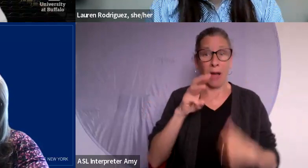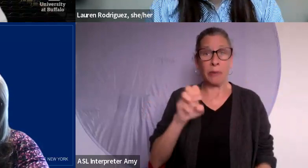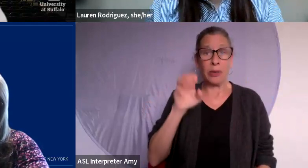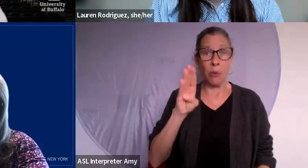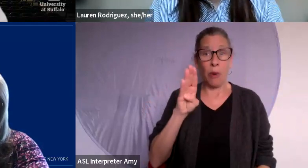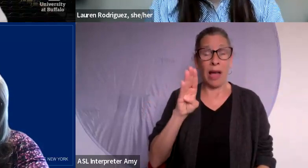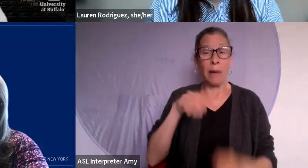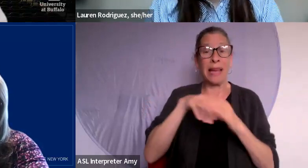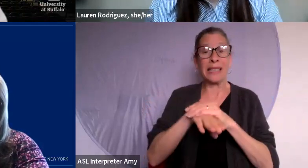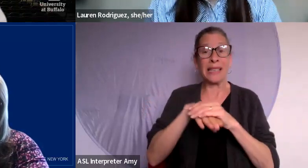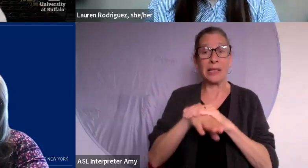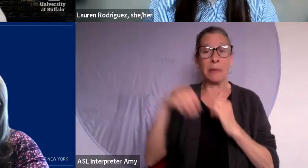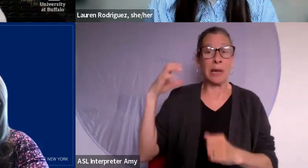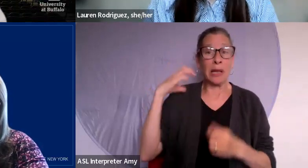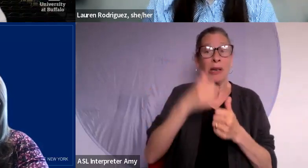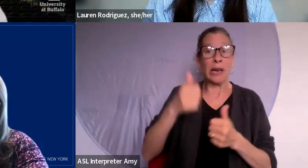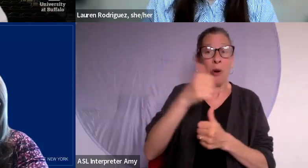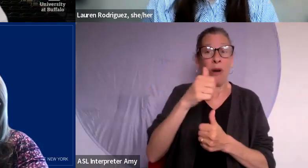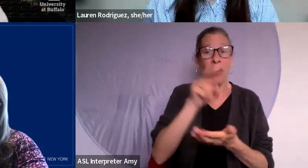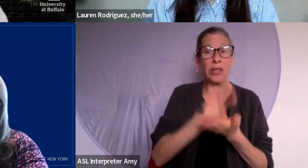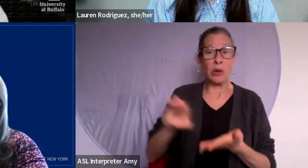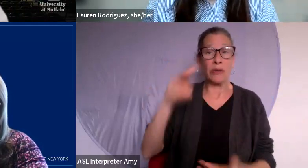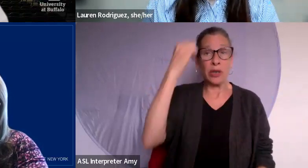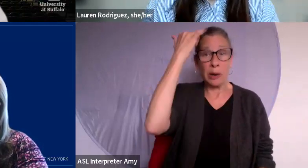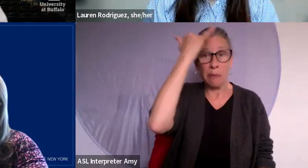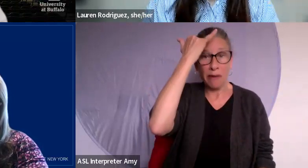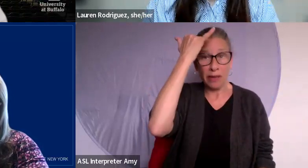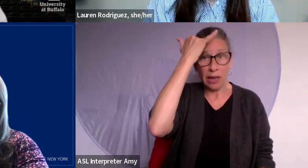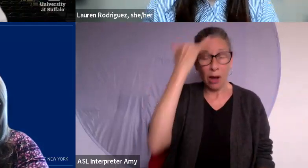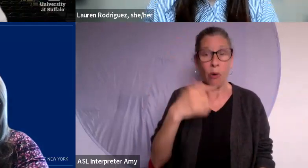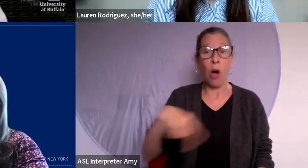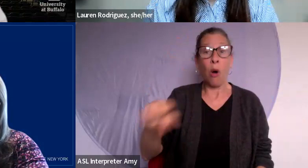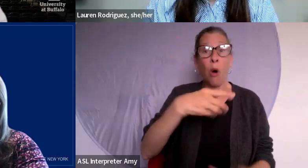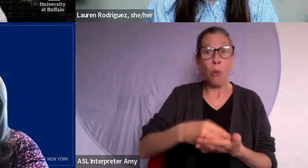Officer at the University of Buffalo. And we purchase 1000s